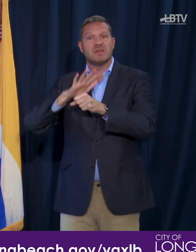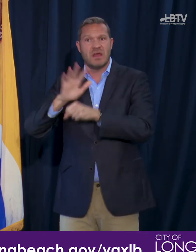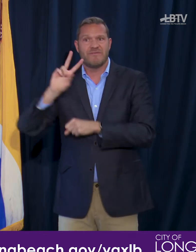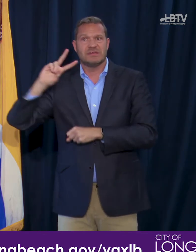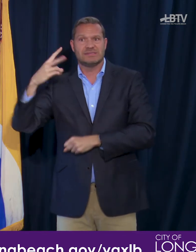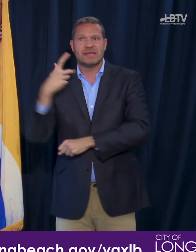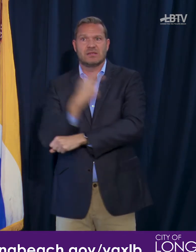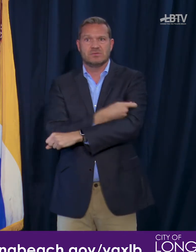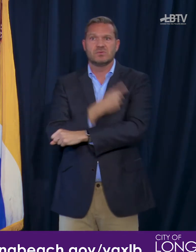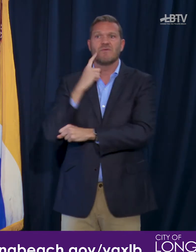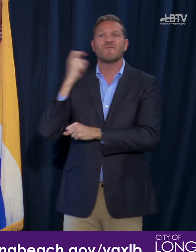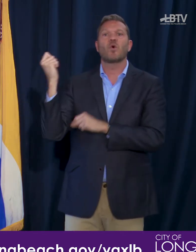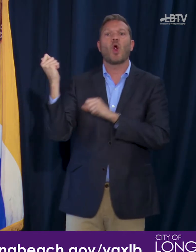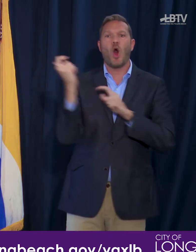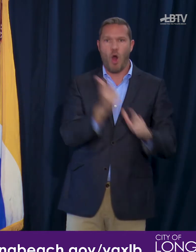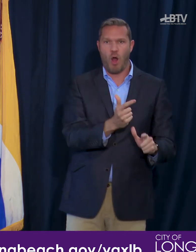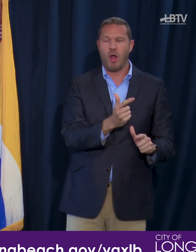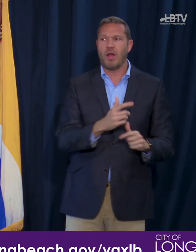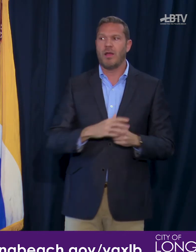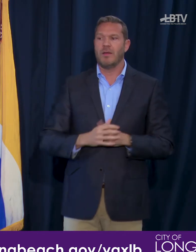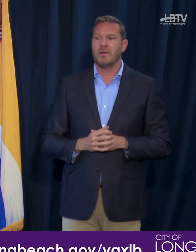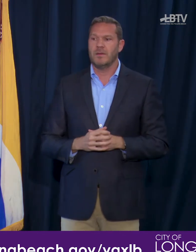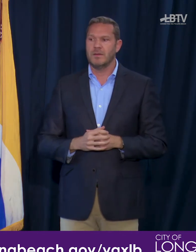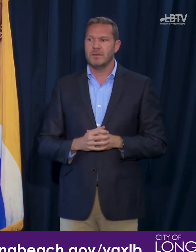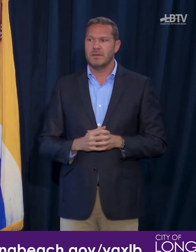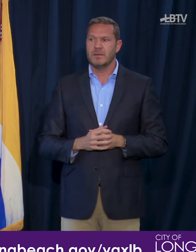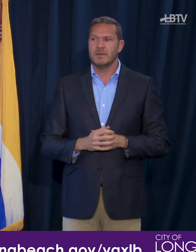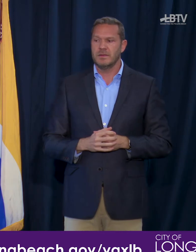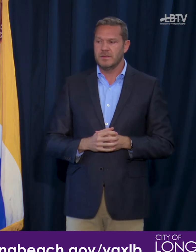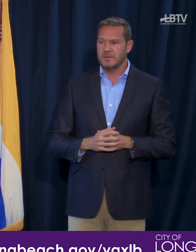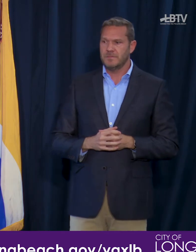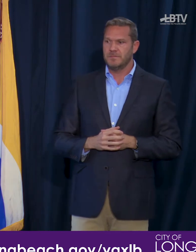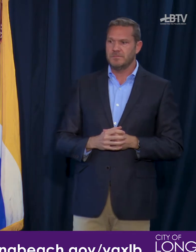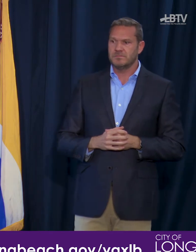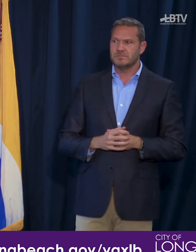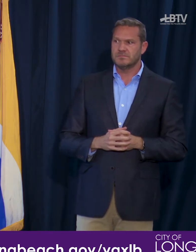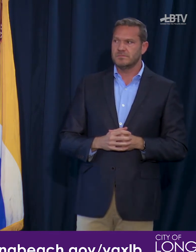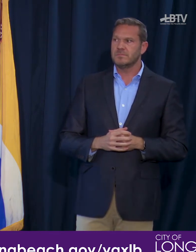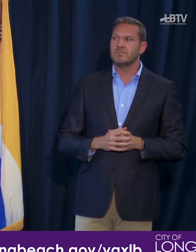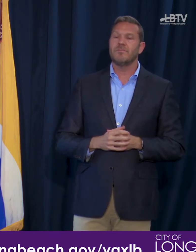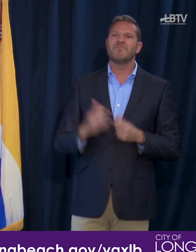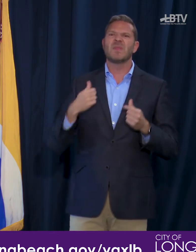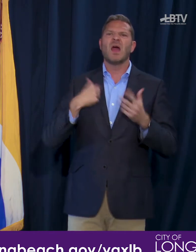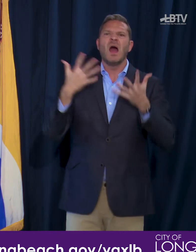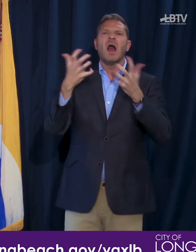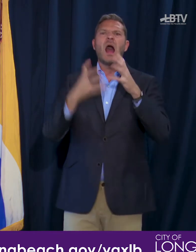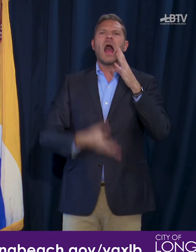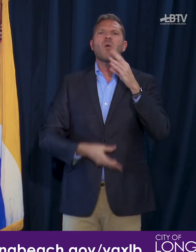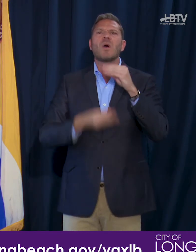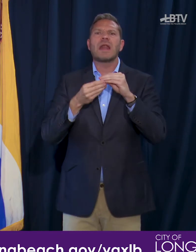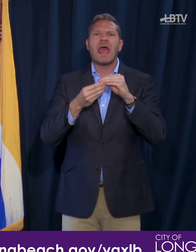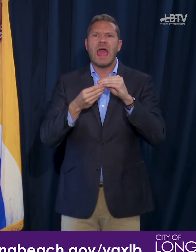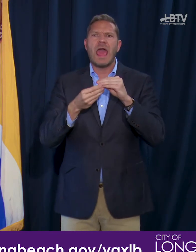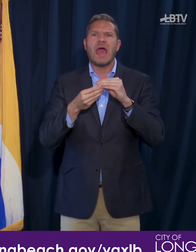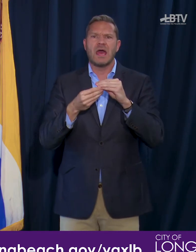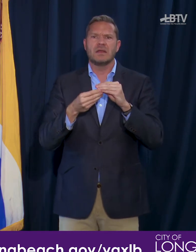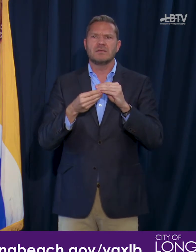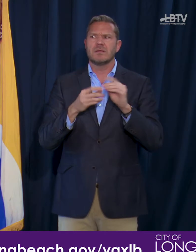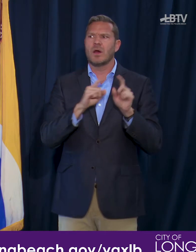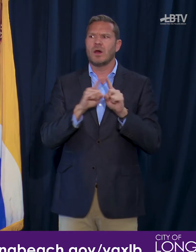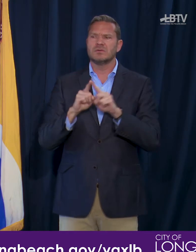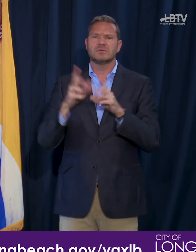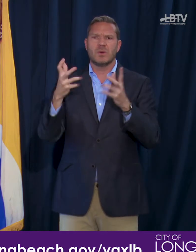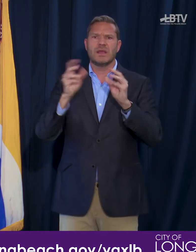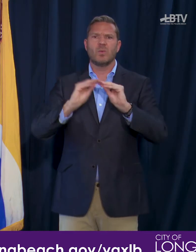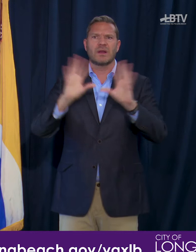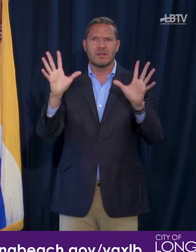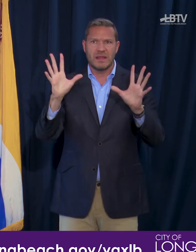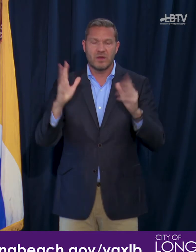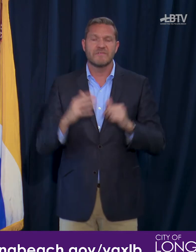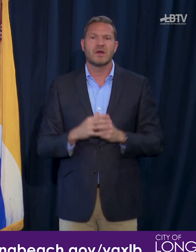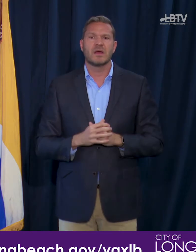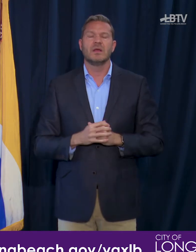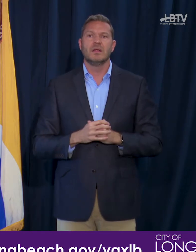Let me add to that and first just also I want to make sure that we clarified that the time